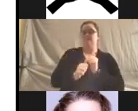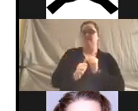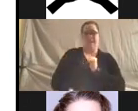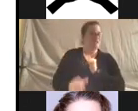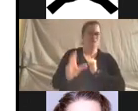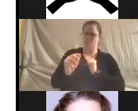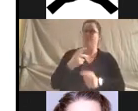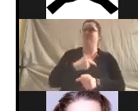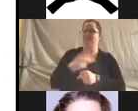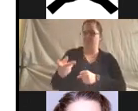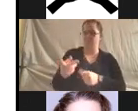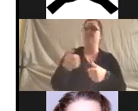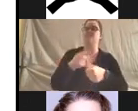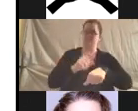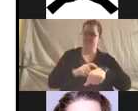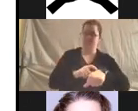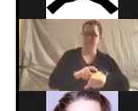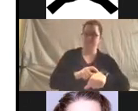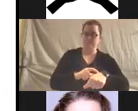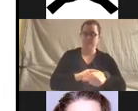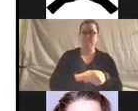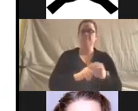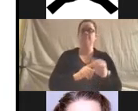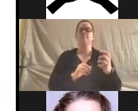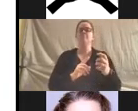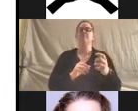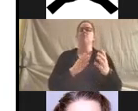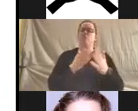it went through the legislative process.